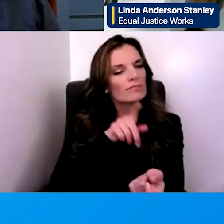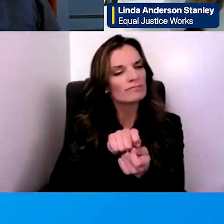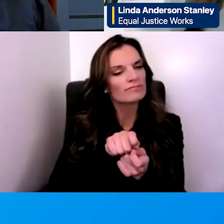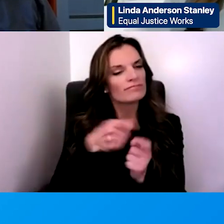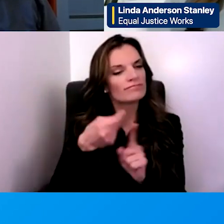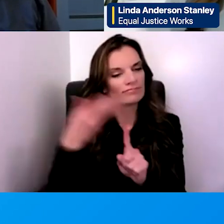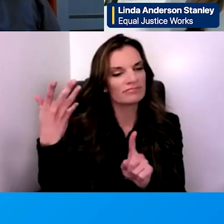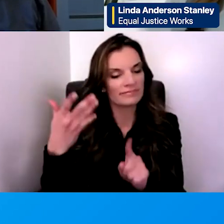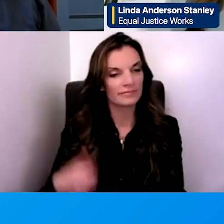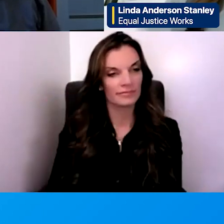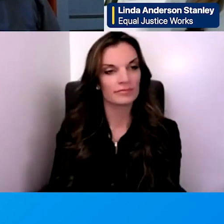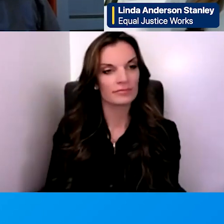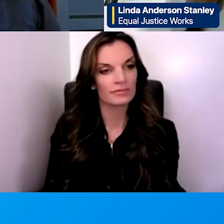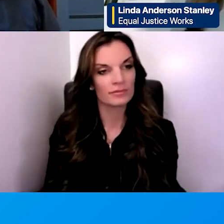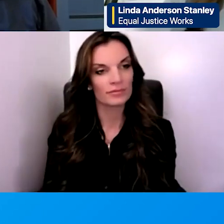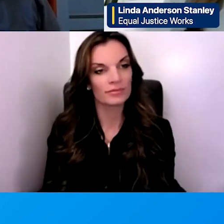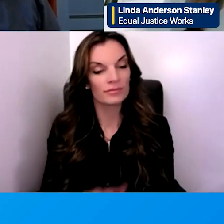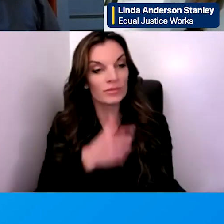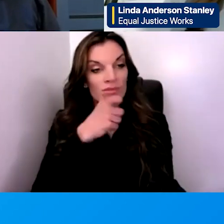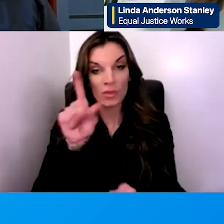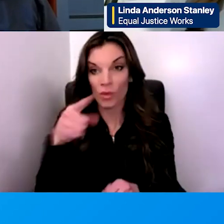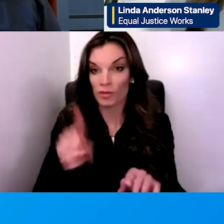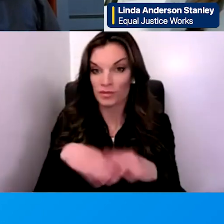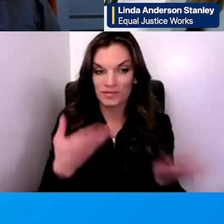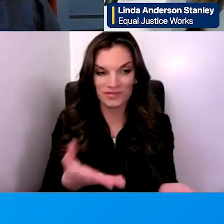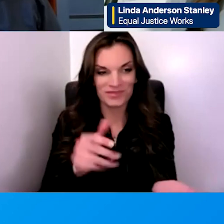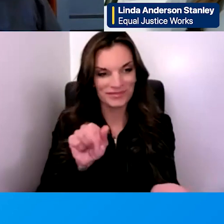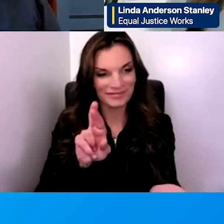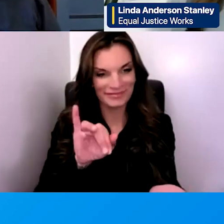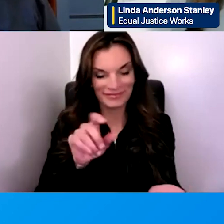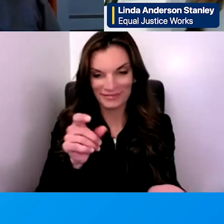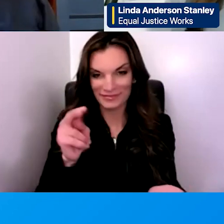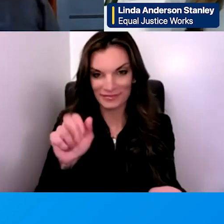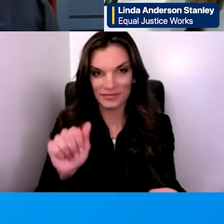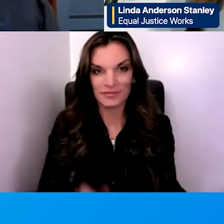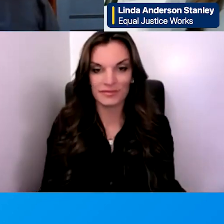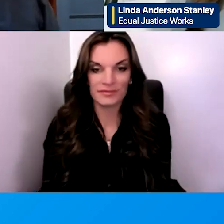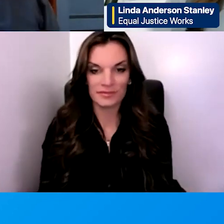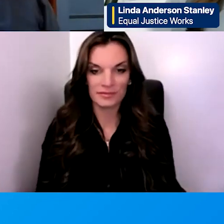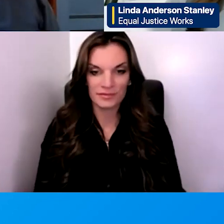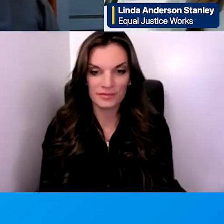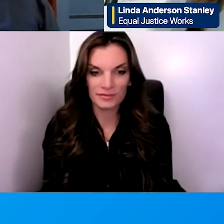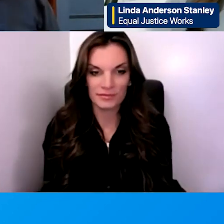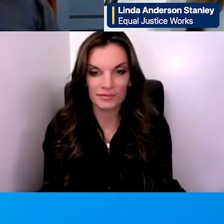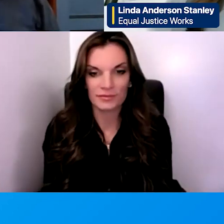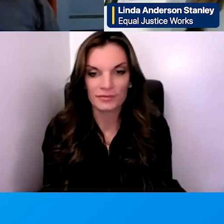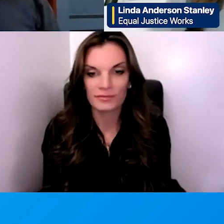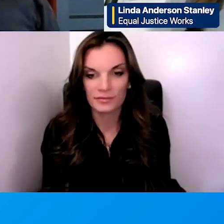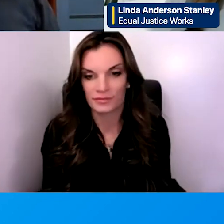ARIADNA GODREAU-AUBER: Okay.